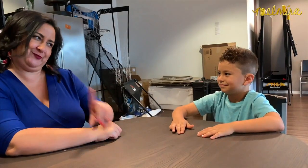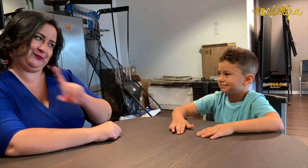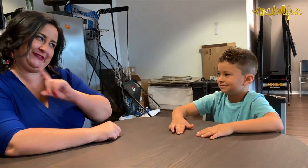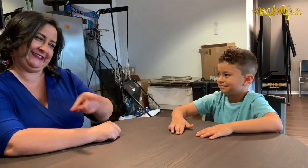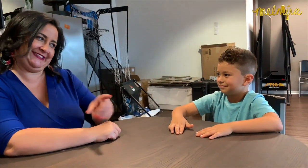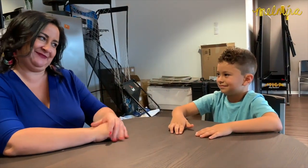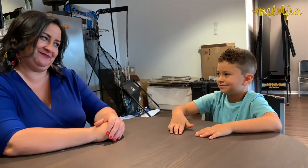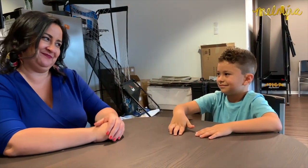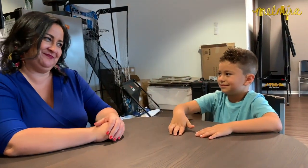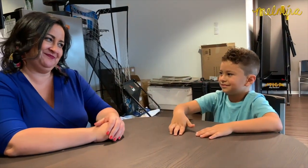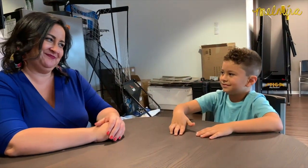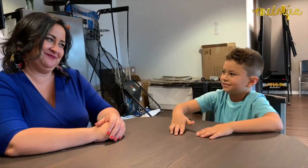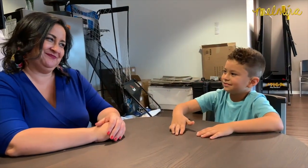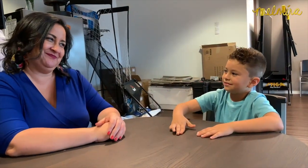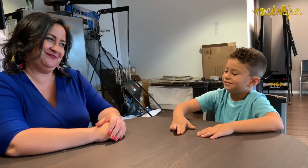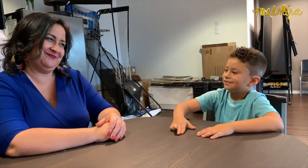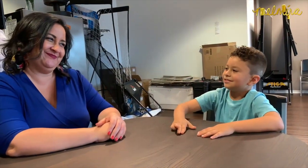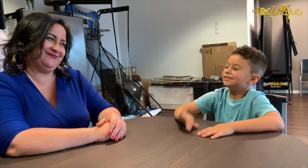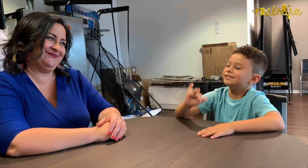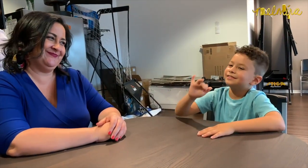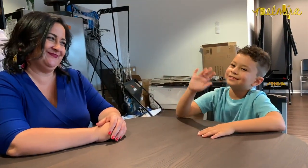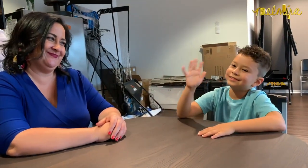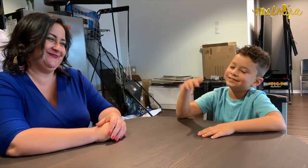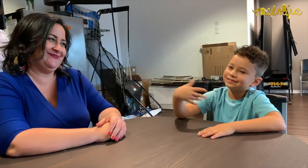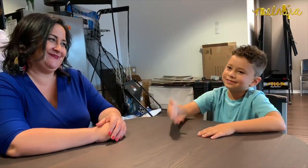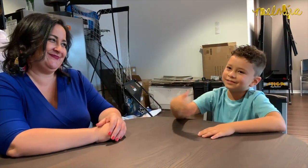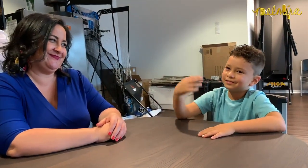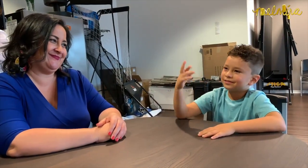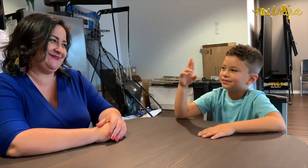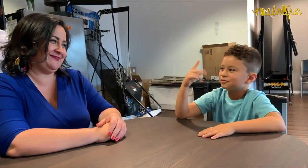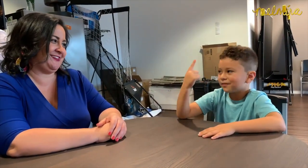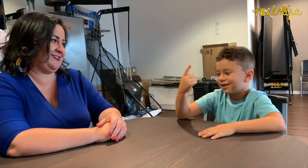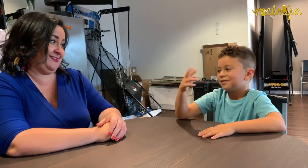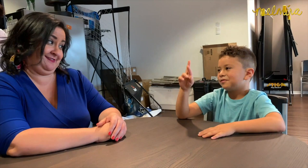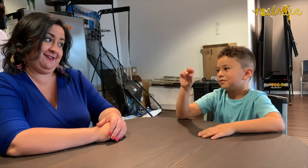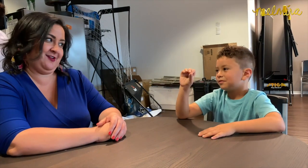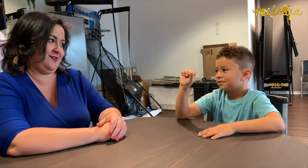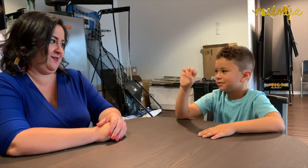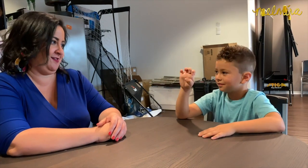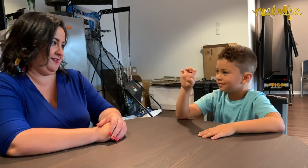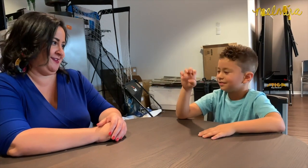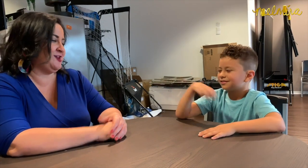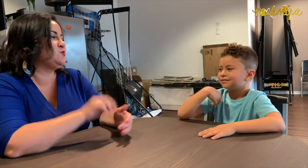Really! Umm, there's one. Rose.